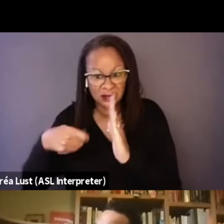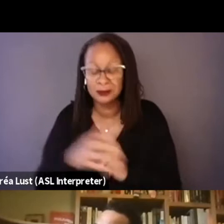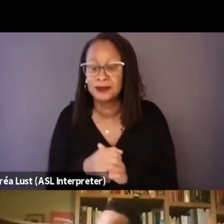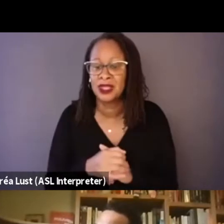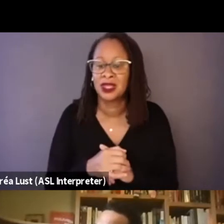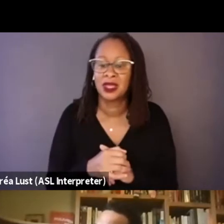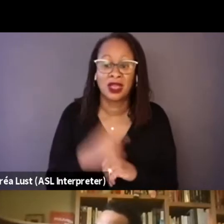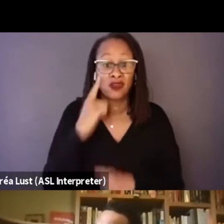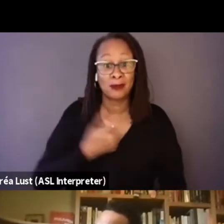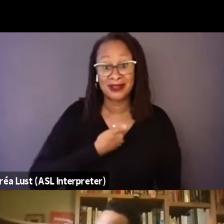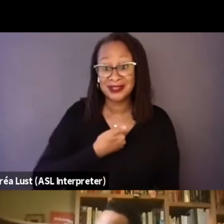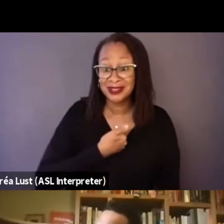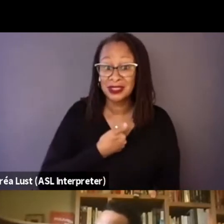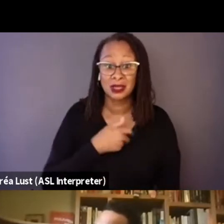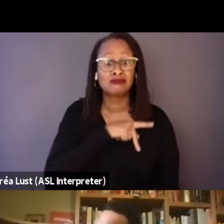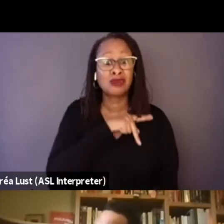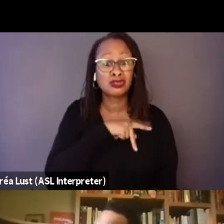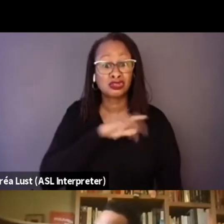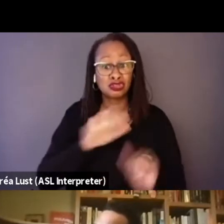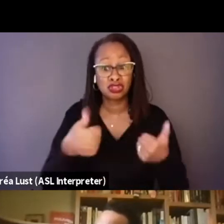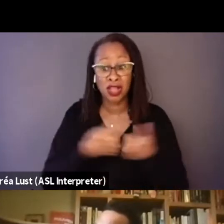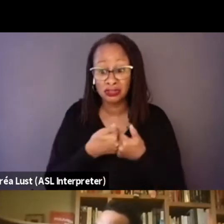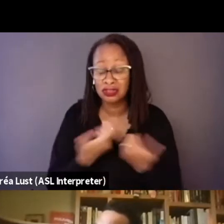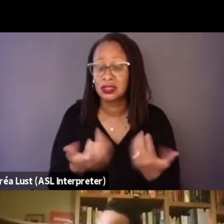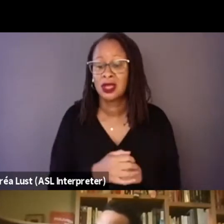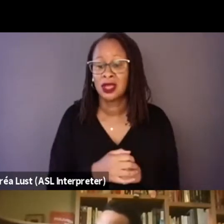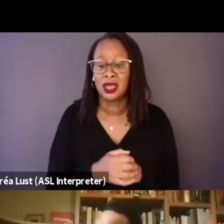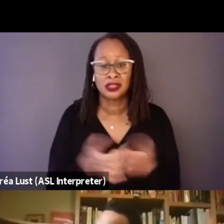For me, a personal challenge is trying to make the best film and try